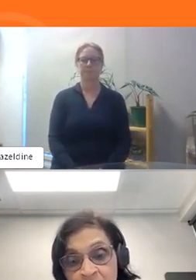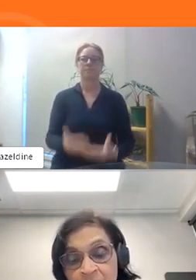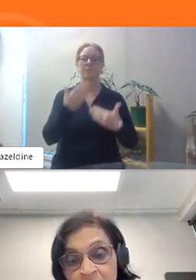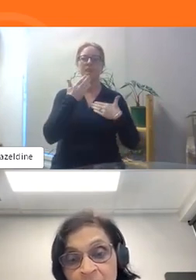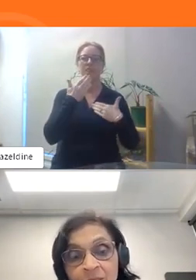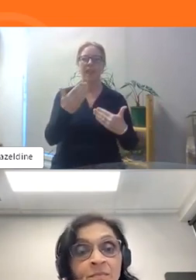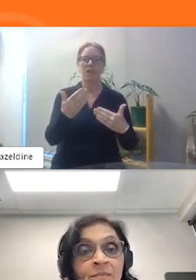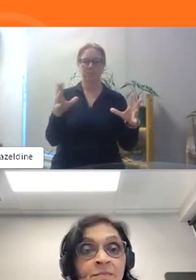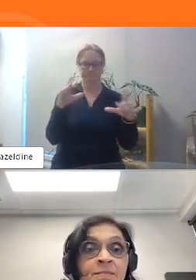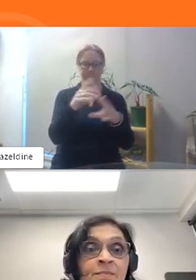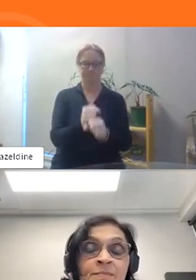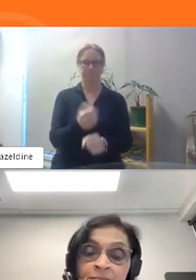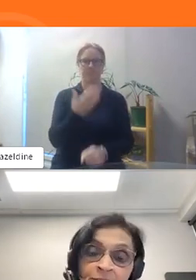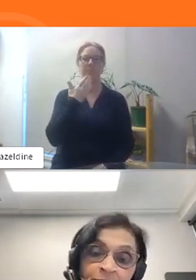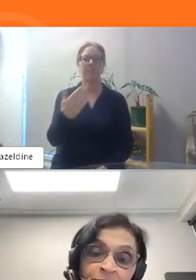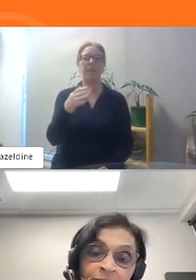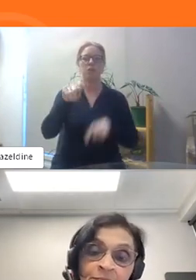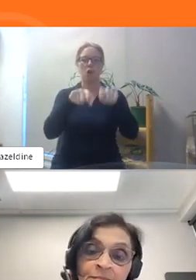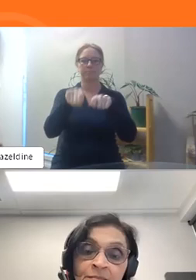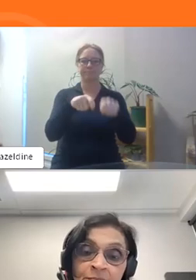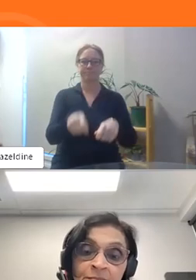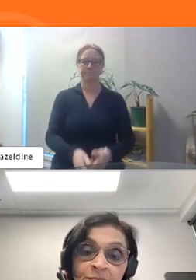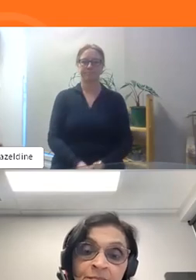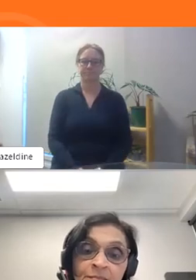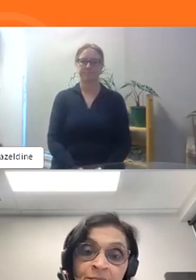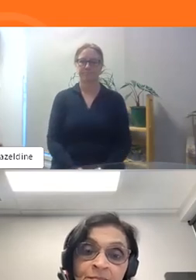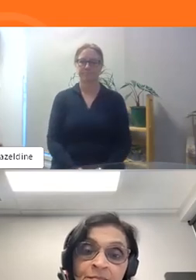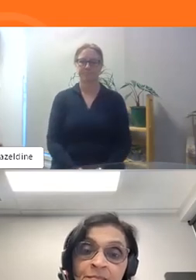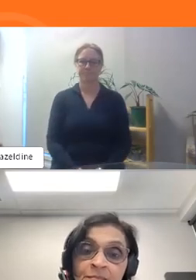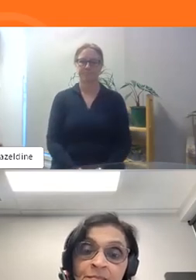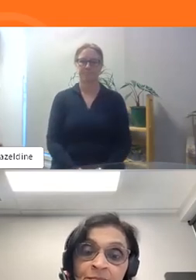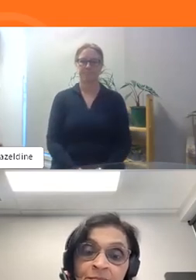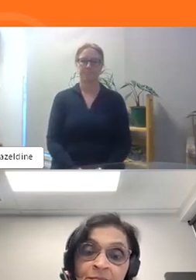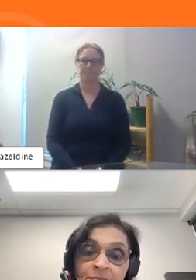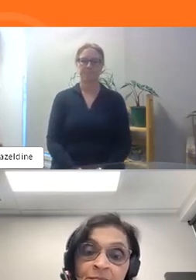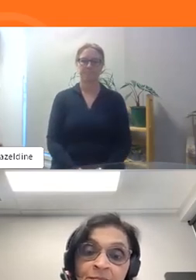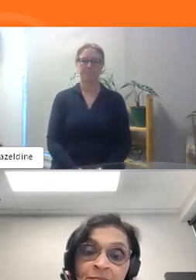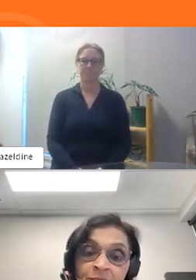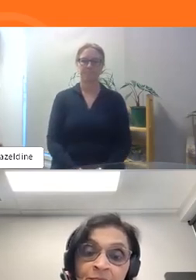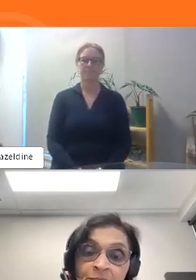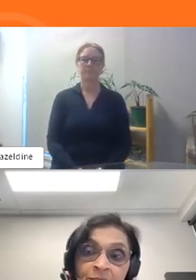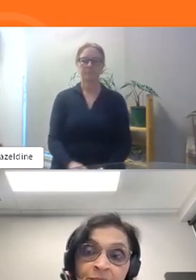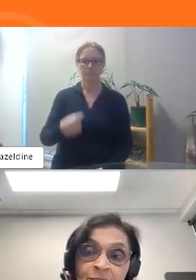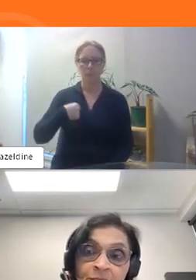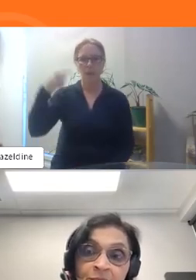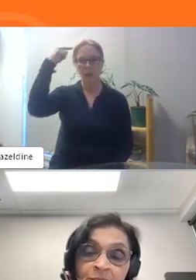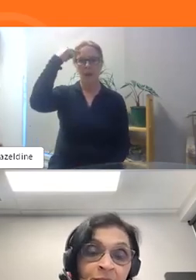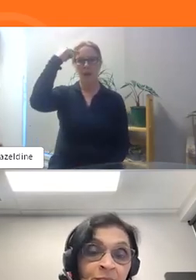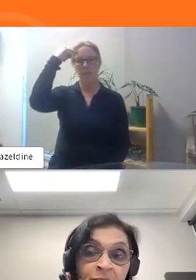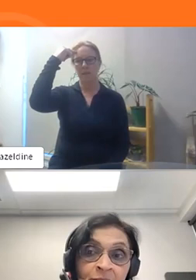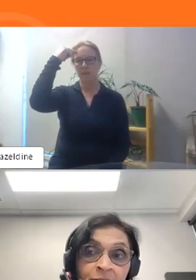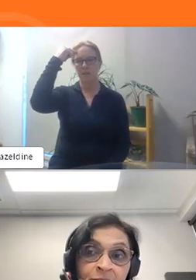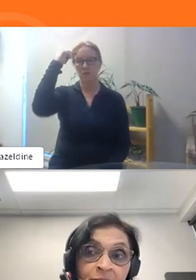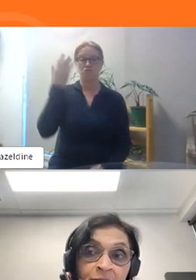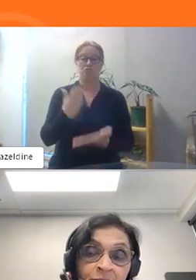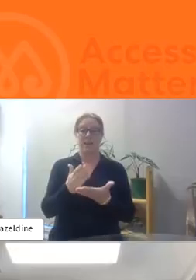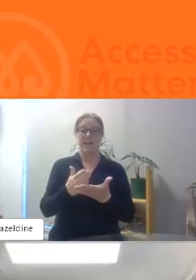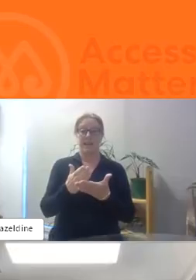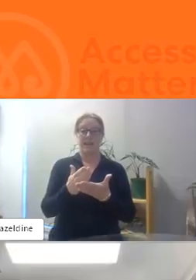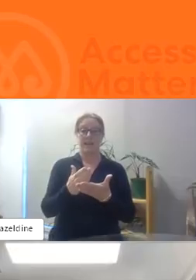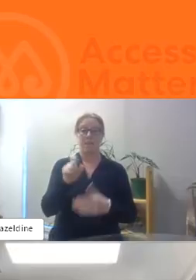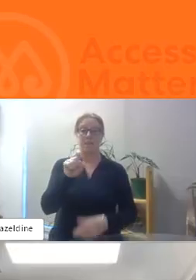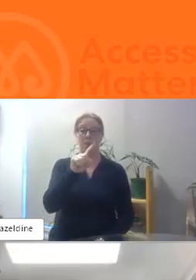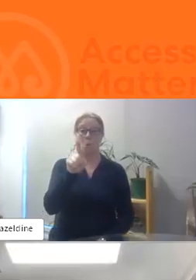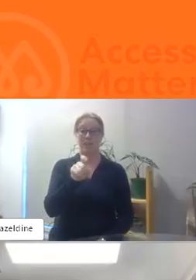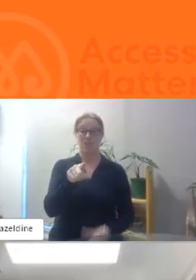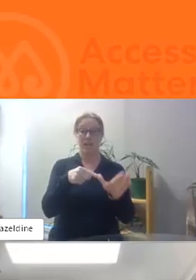to say. So I think the question that Ann's provoking, it seems